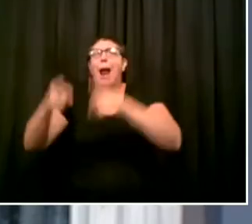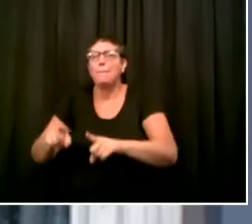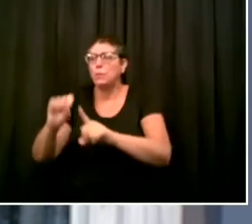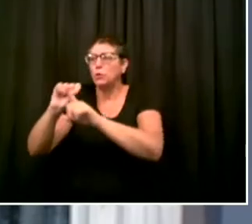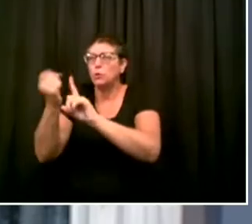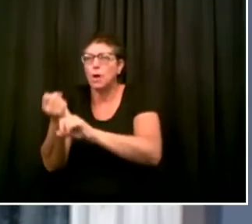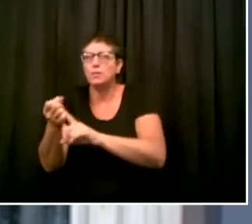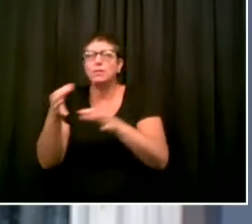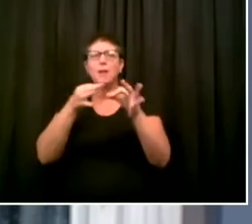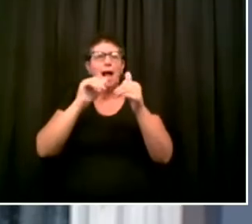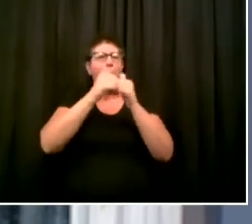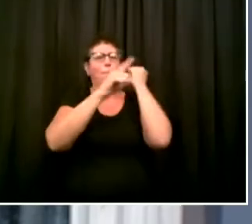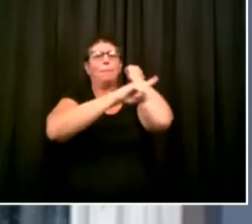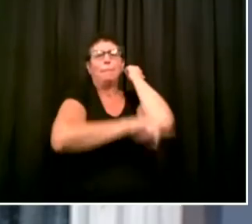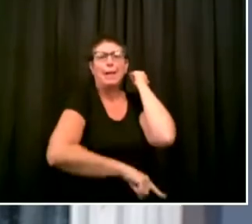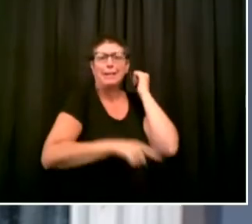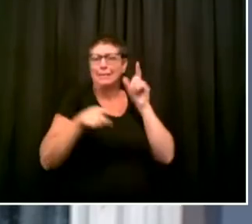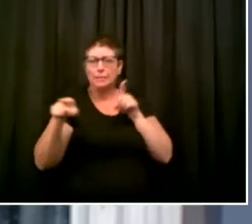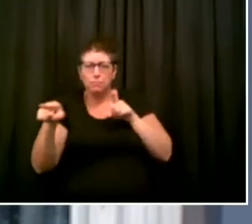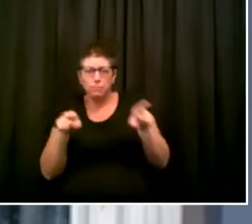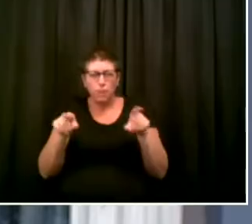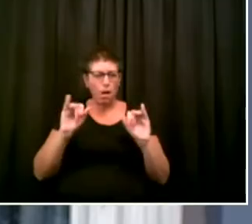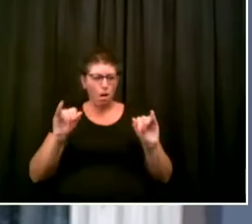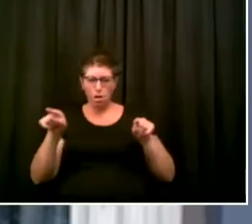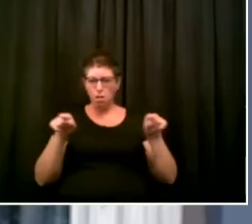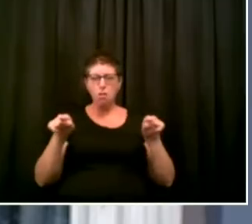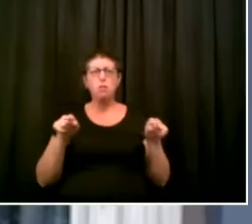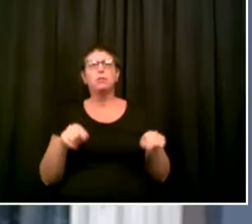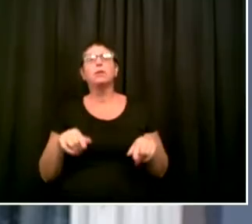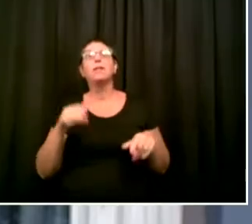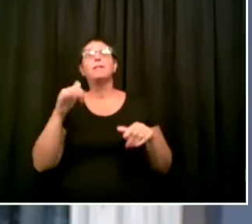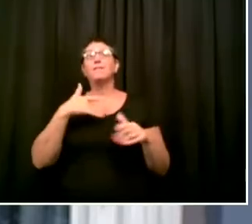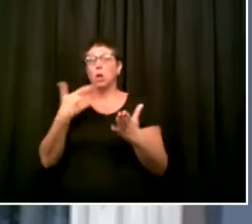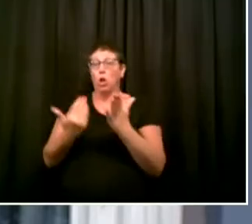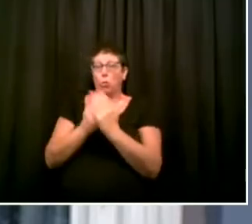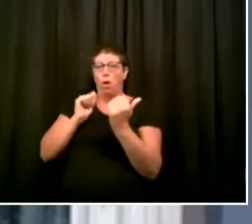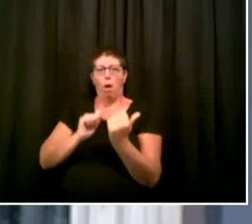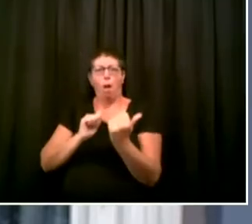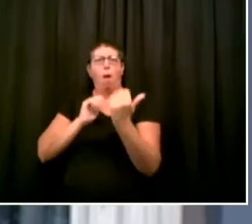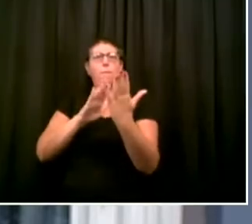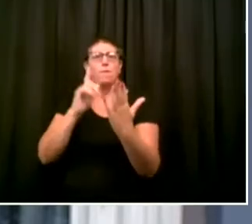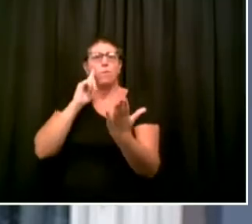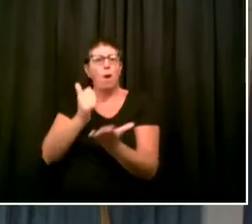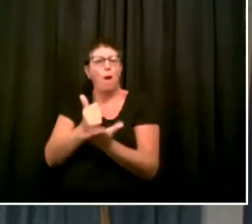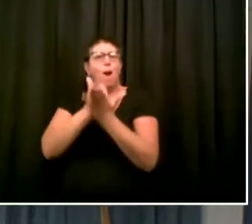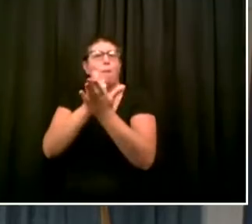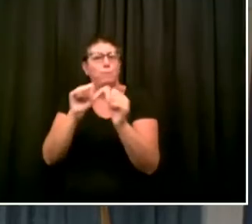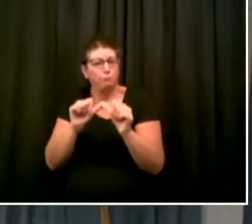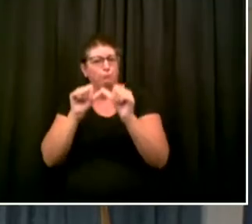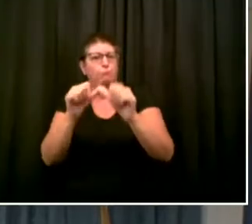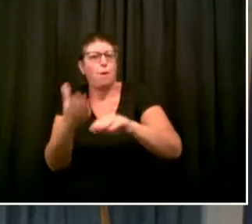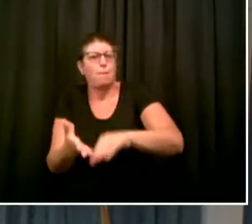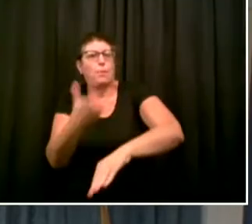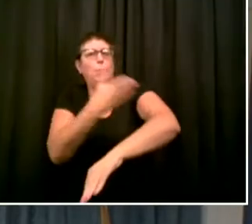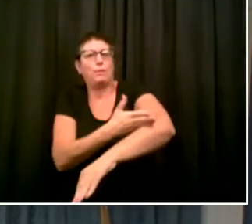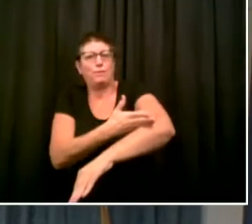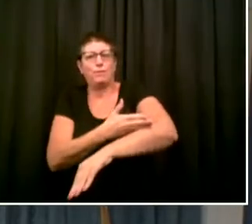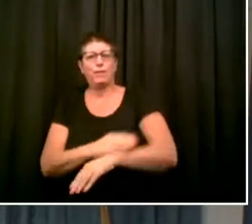AND GIVING THEM EXAMPLES OF HOW SERIOUSLY WE TREAT US UP AND IN MANY CASES AND WE THINK THAT WILL, AS THE MAYOR ALLUEDD OT,